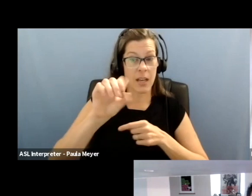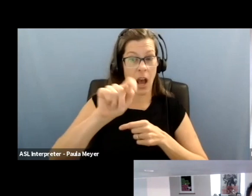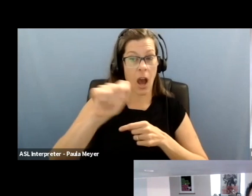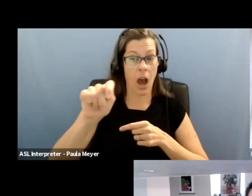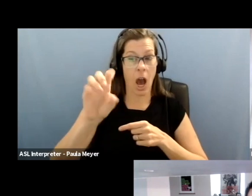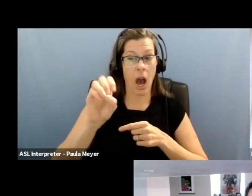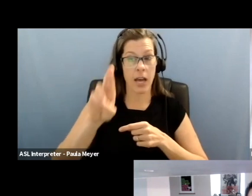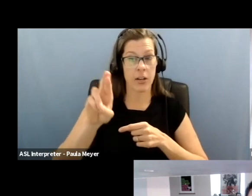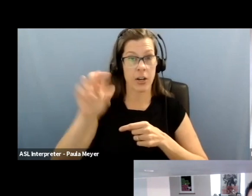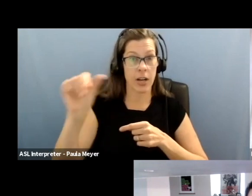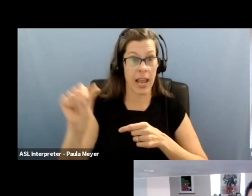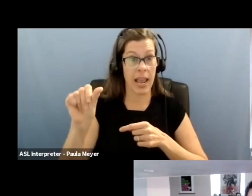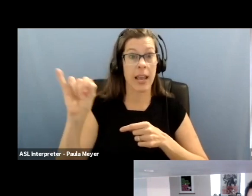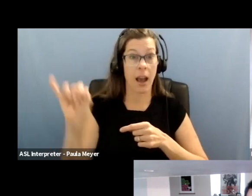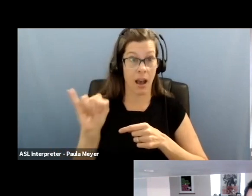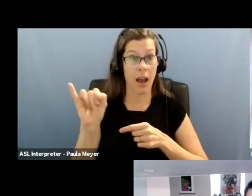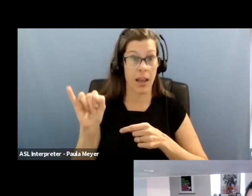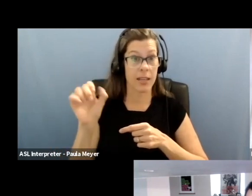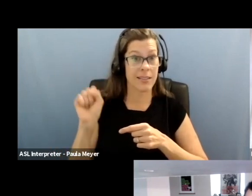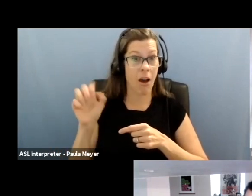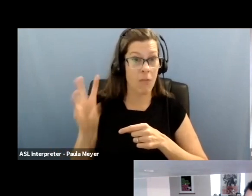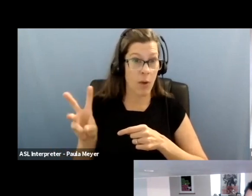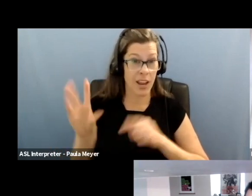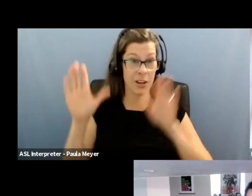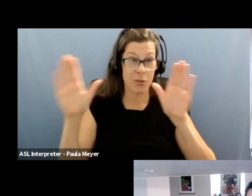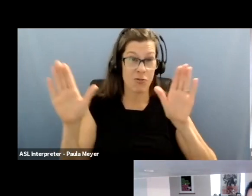They've really done a great job of